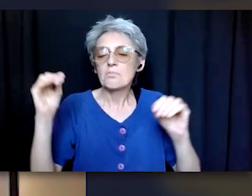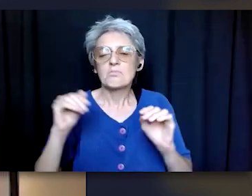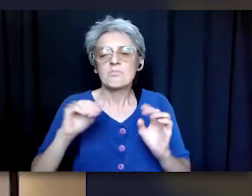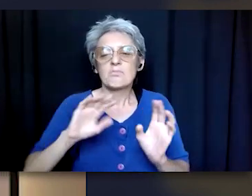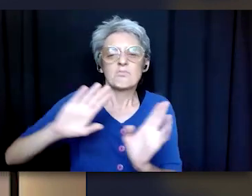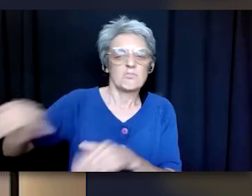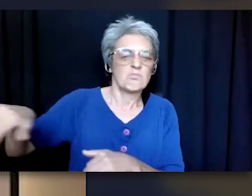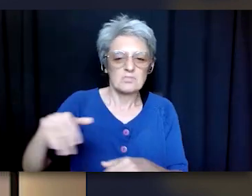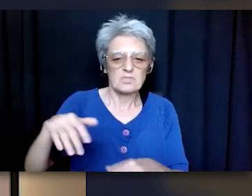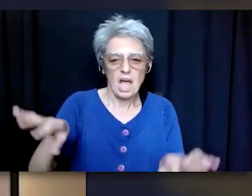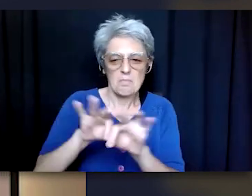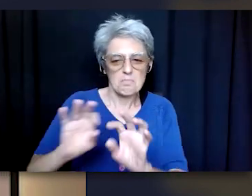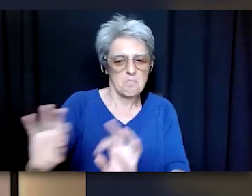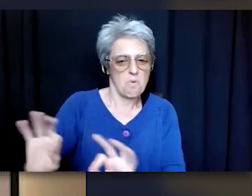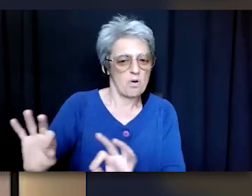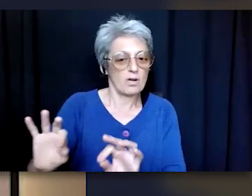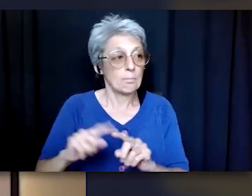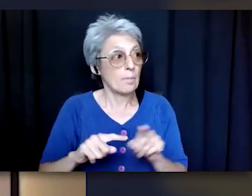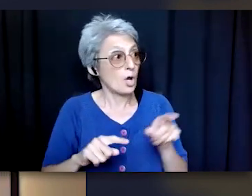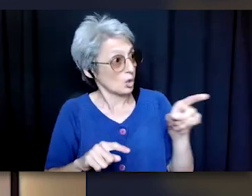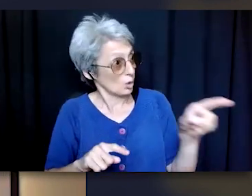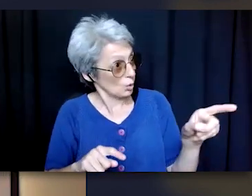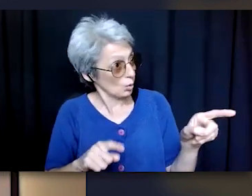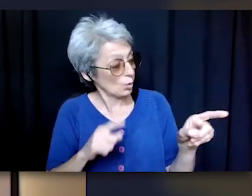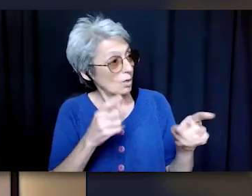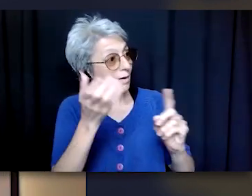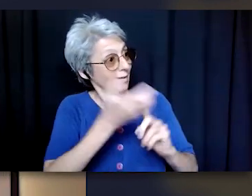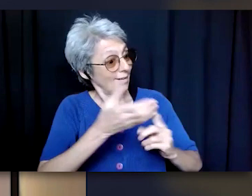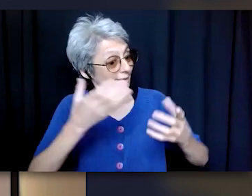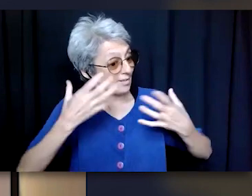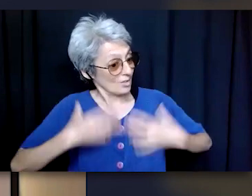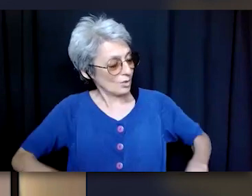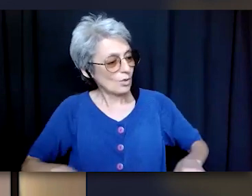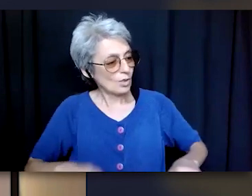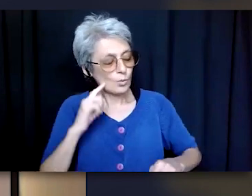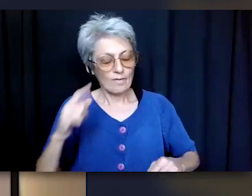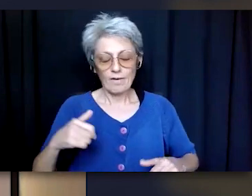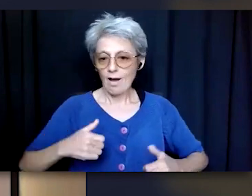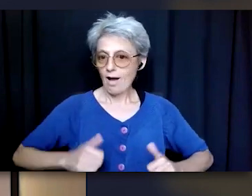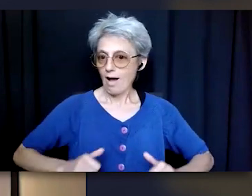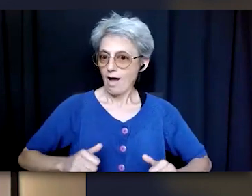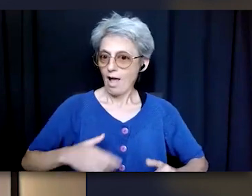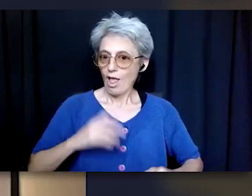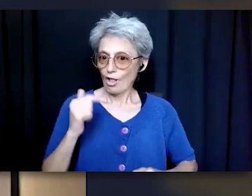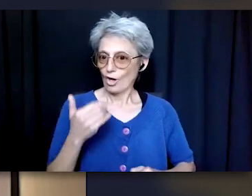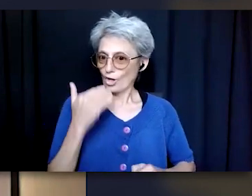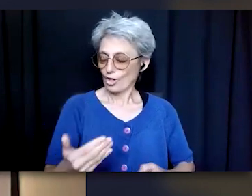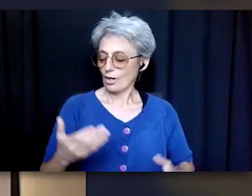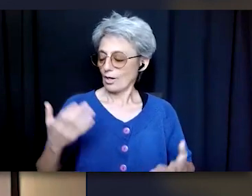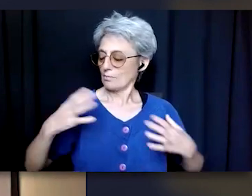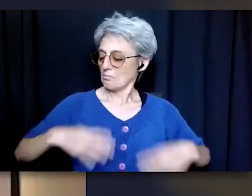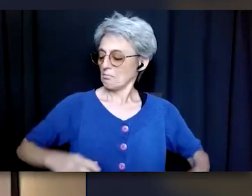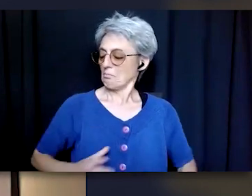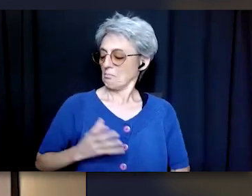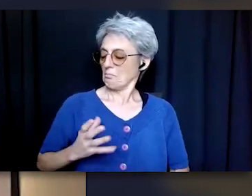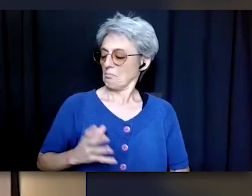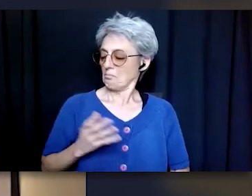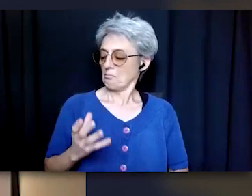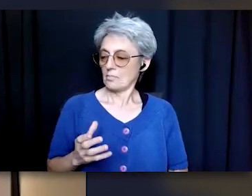look great on you." So the emperor says, "Sure," and he gets his suit, which is nothing, made. And